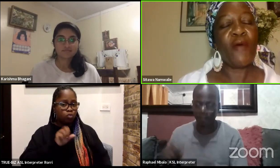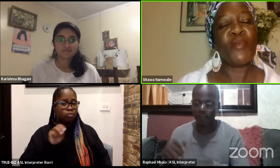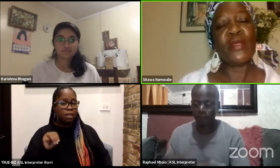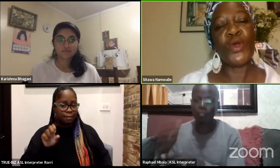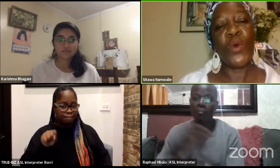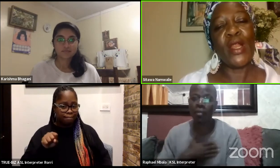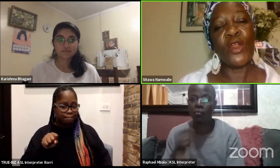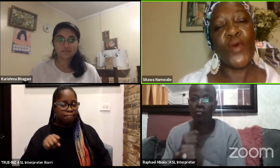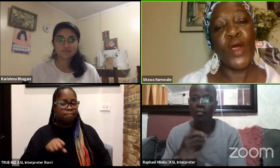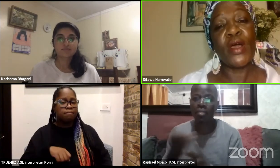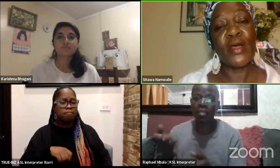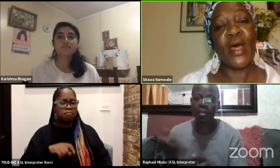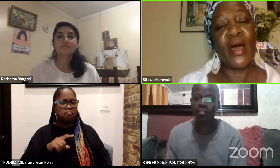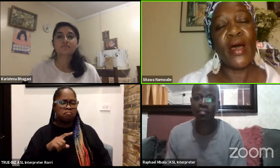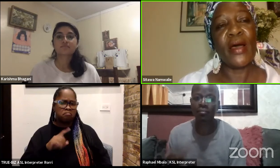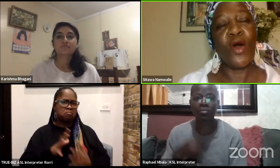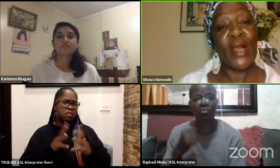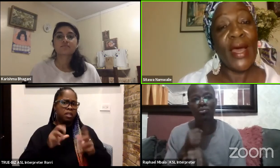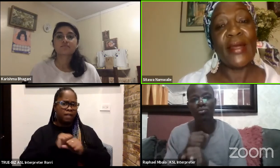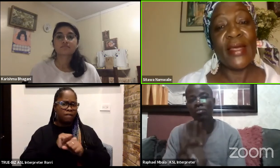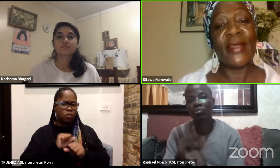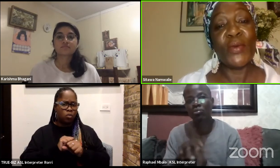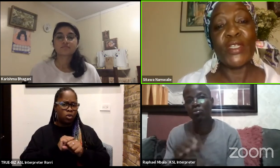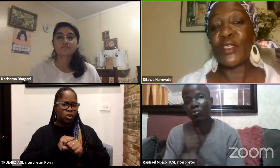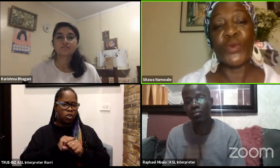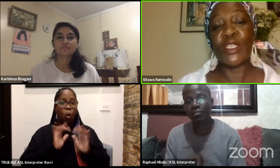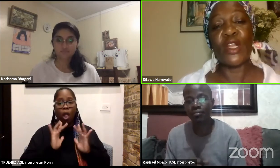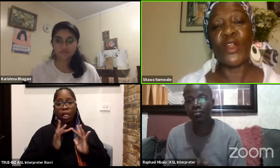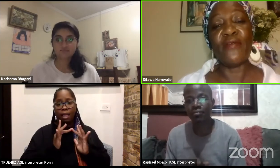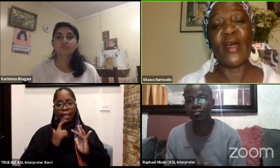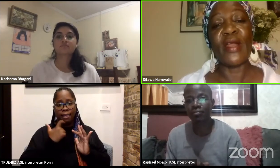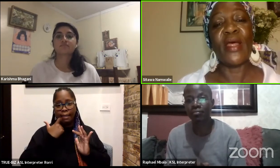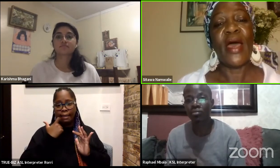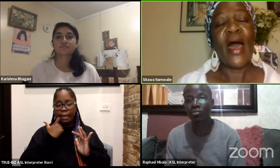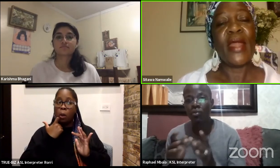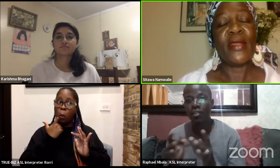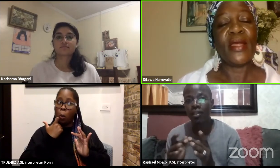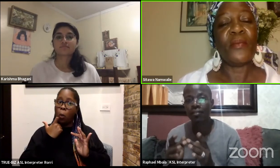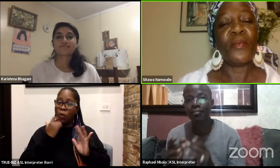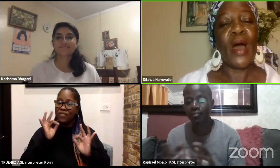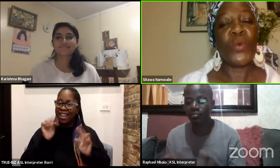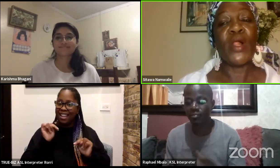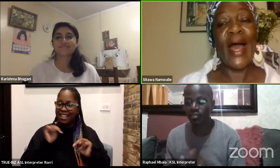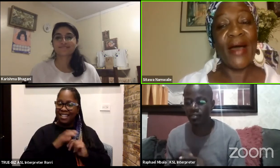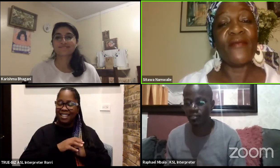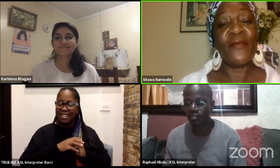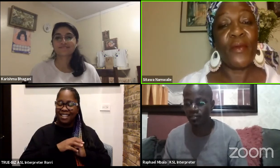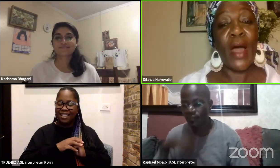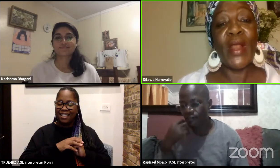I've been doing quite a lot of work online lately, which is a lot of fun, and I will have